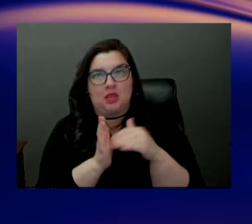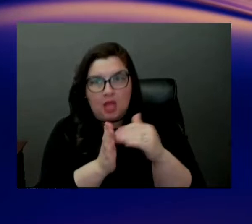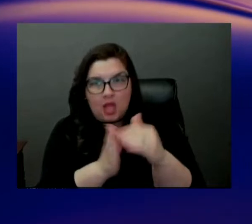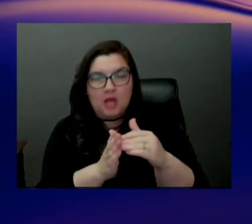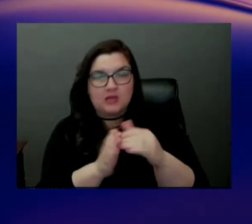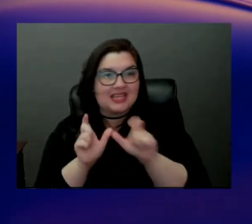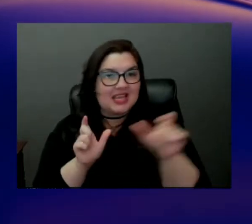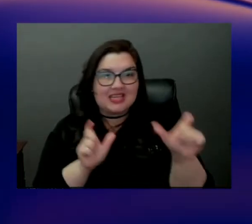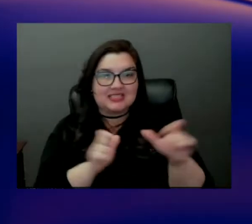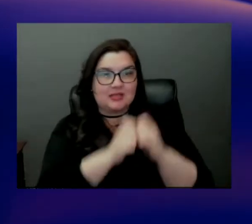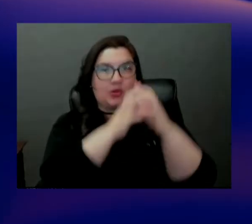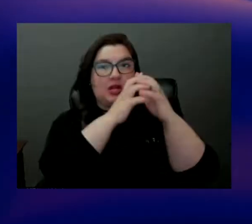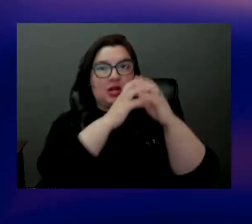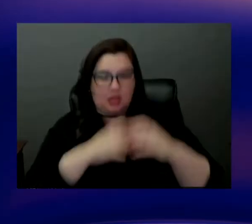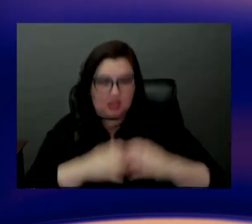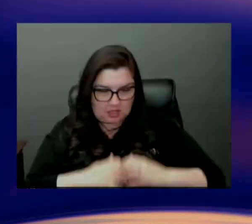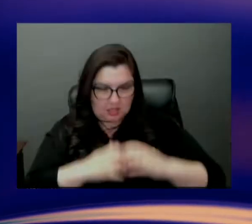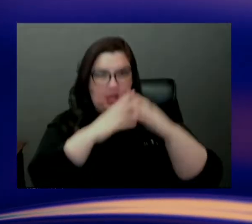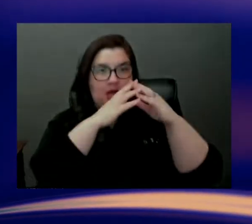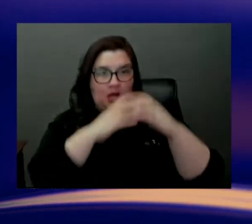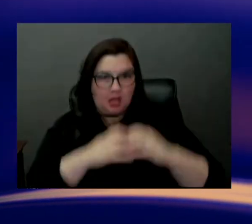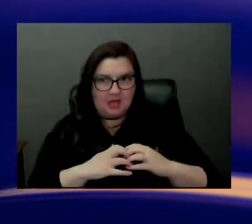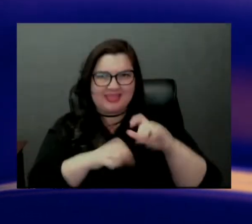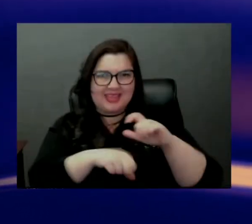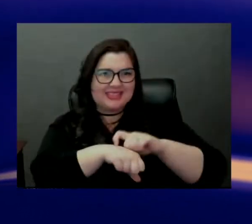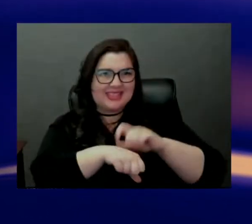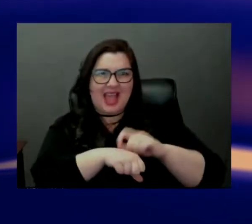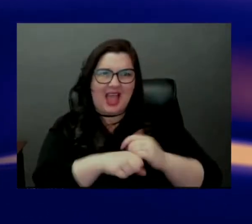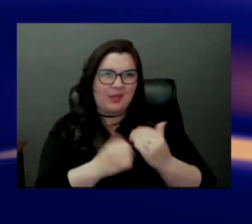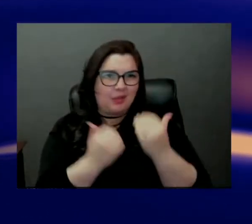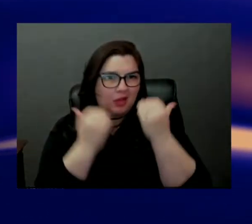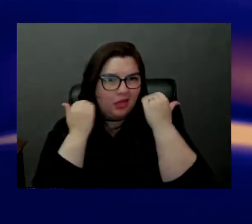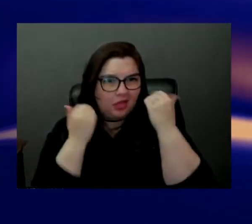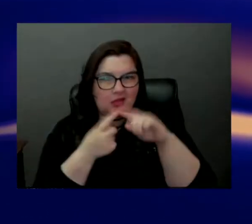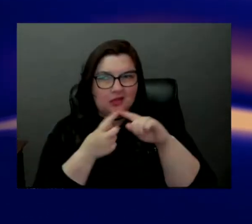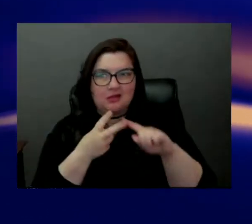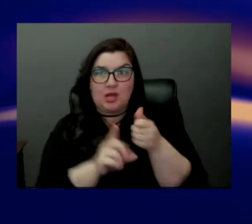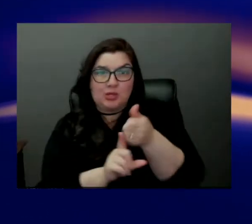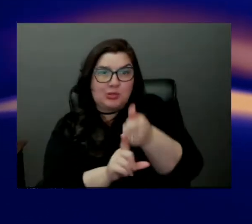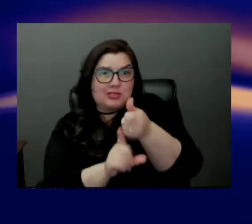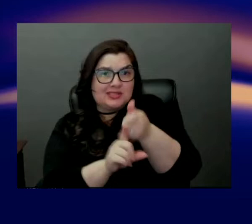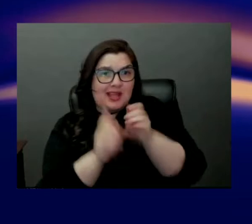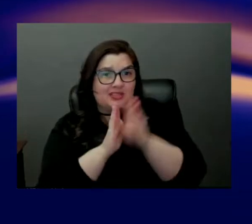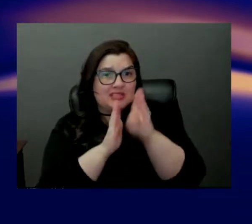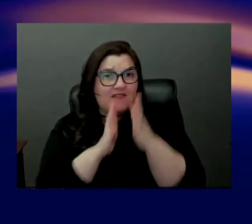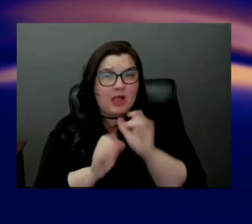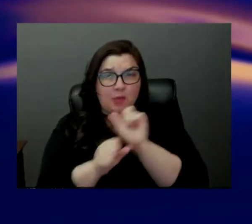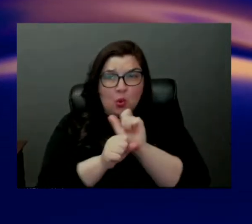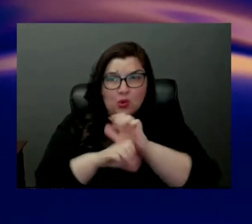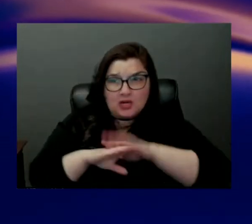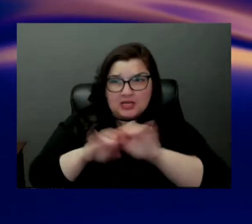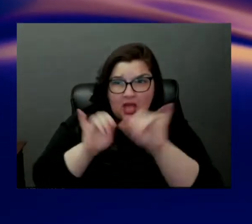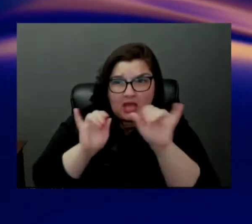And suddenly now that time becomes real cumbersome, or if you're a developer and you're working on a system and you need to bring it up and down to try things